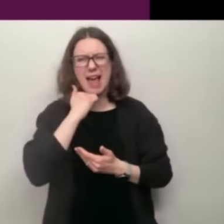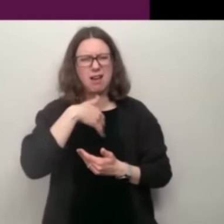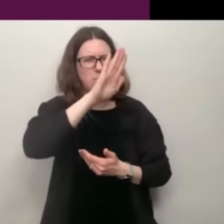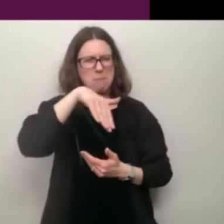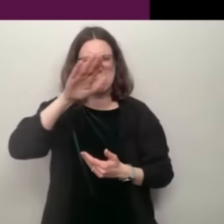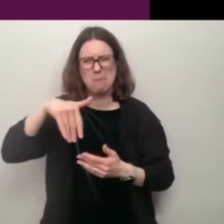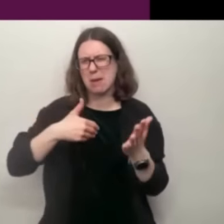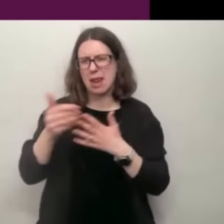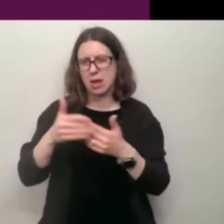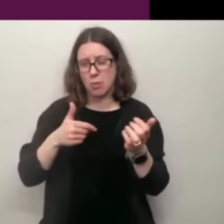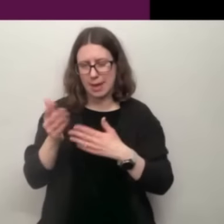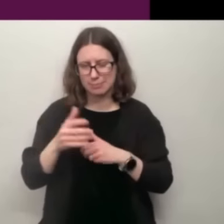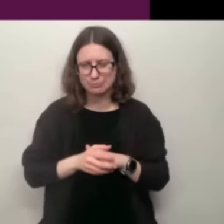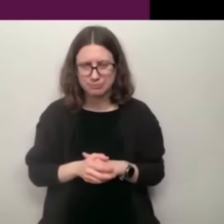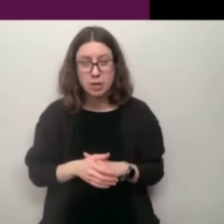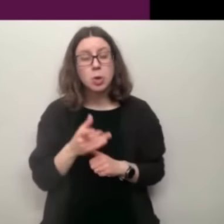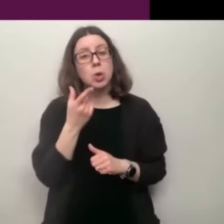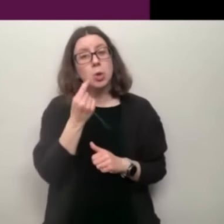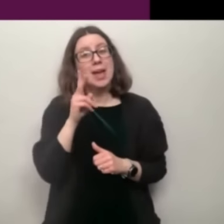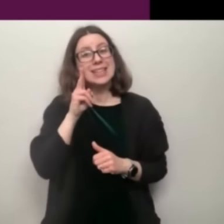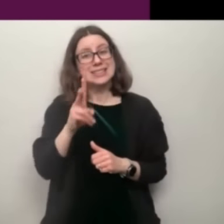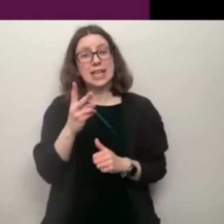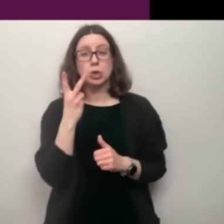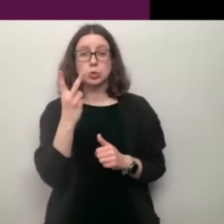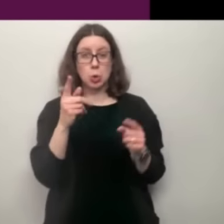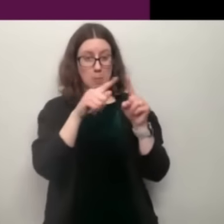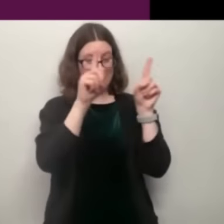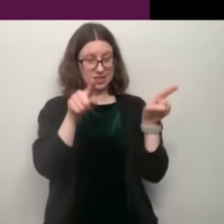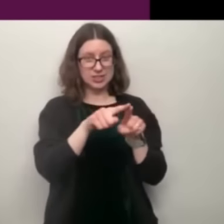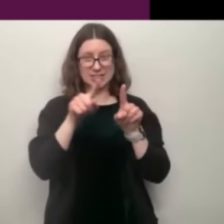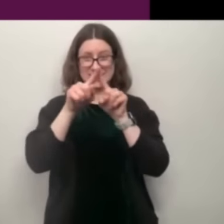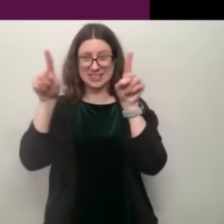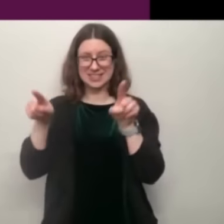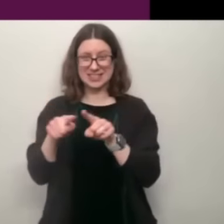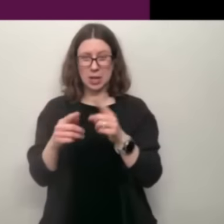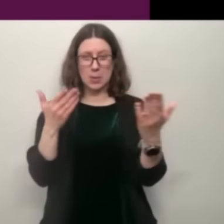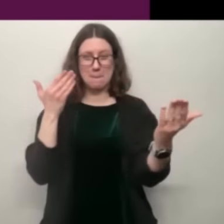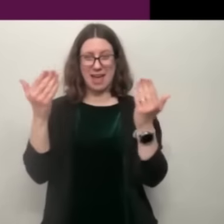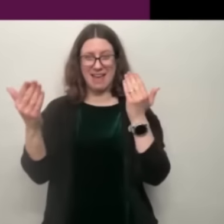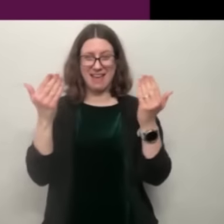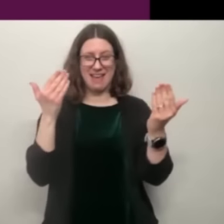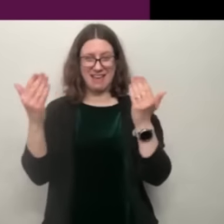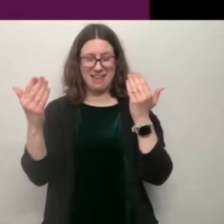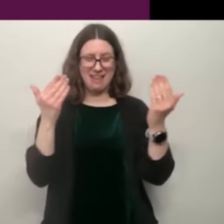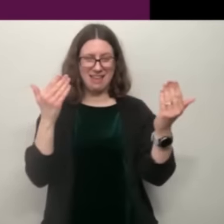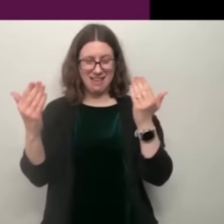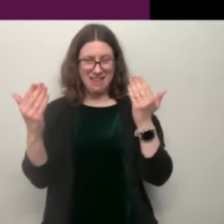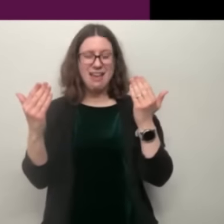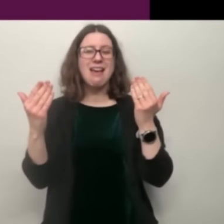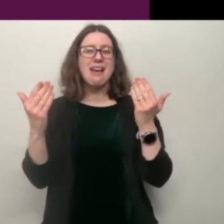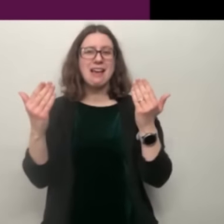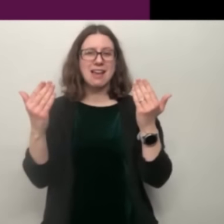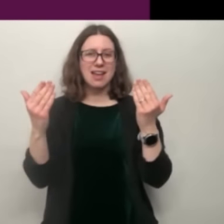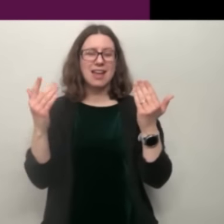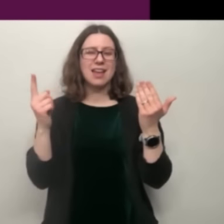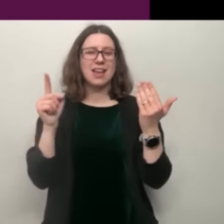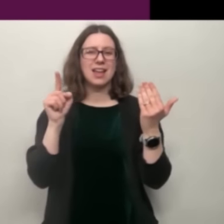And you can see these two images together. One sense, you know, of course the answer was staring us in the face all along. But the paint samples